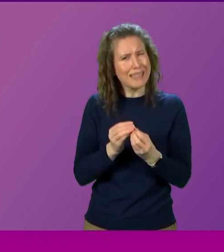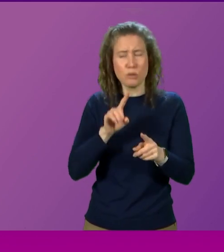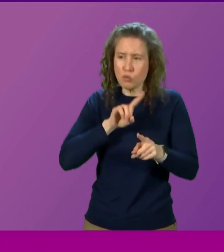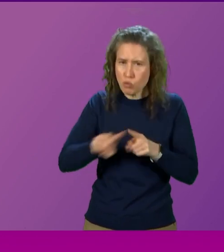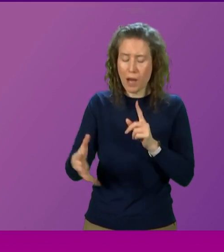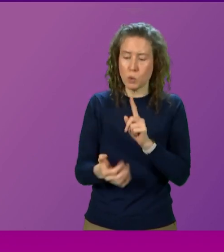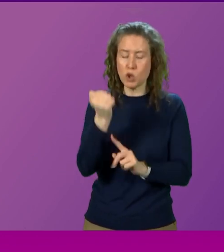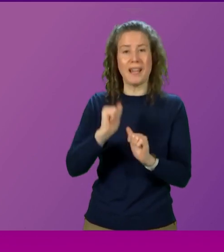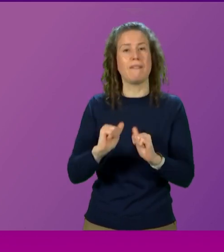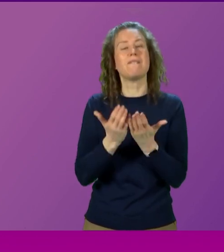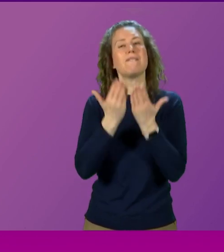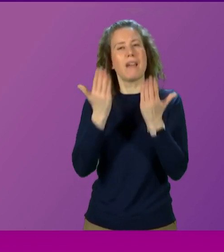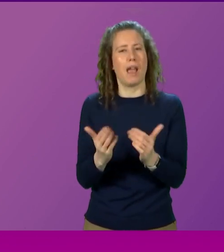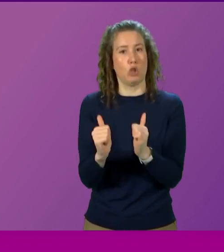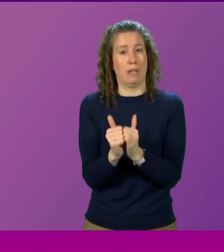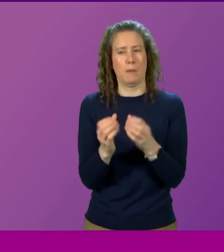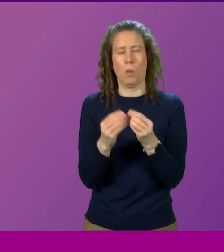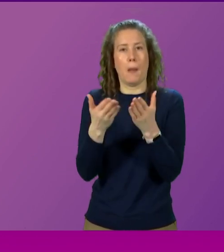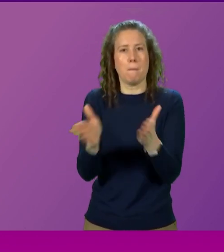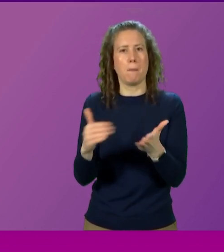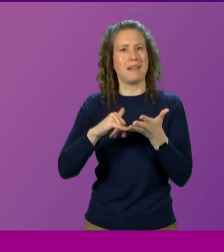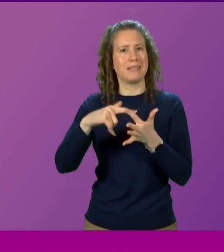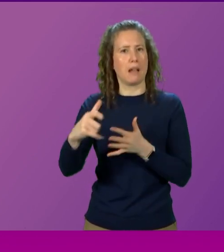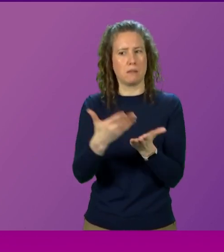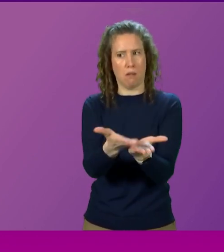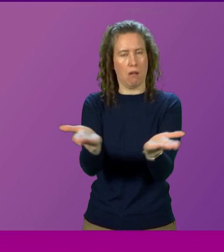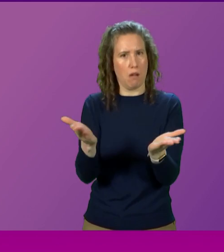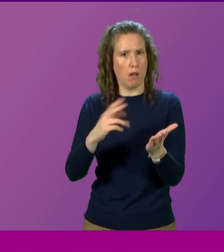fair agreements with our public sector trade unions.